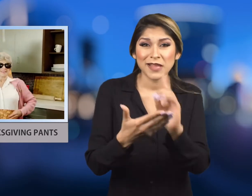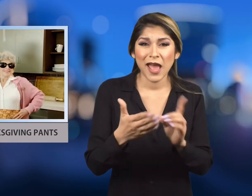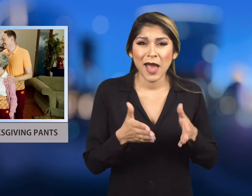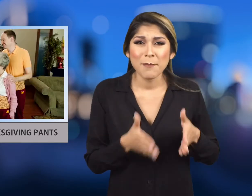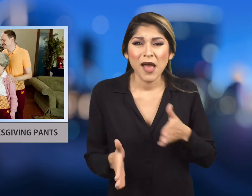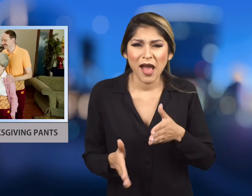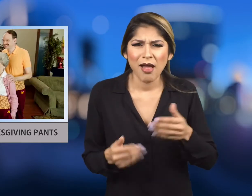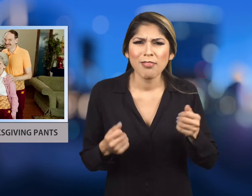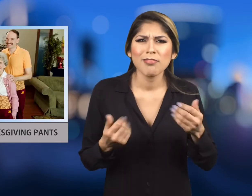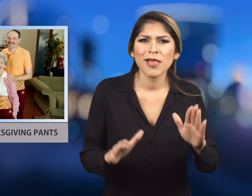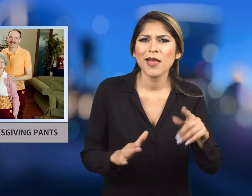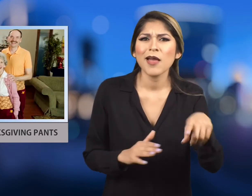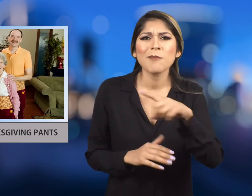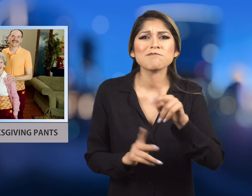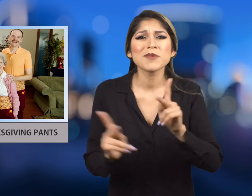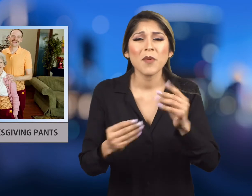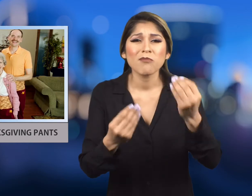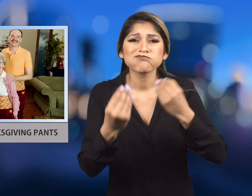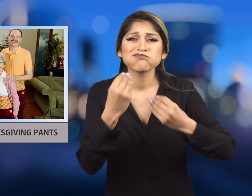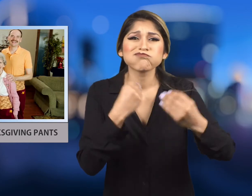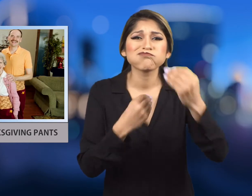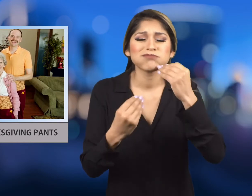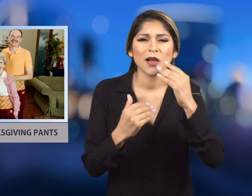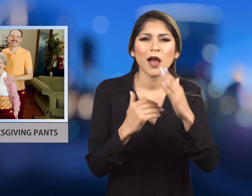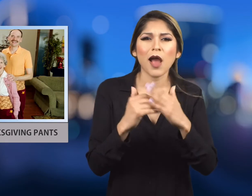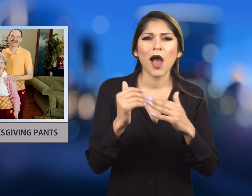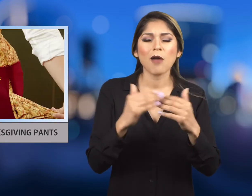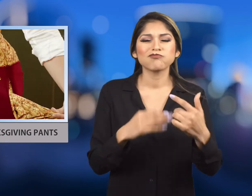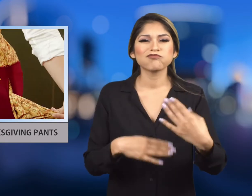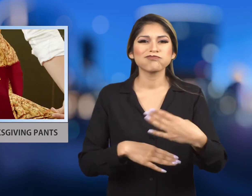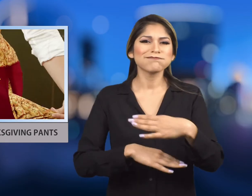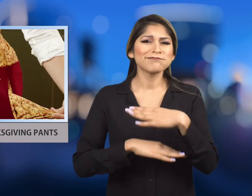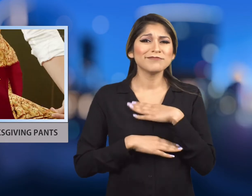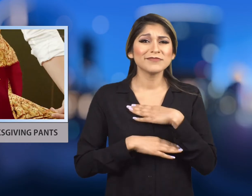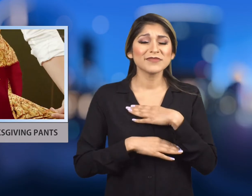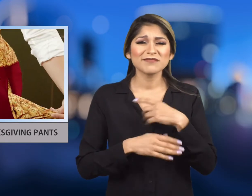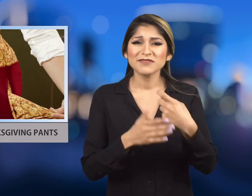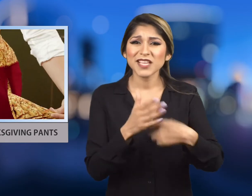enjoy more of Thanksgiving in comfort and style.